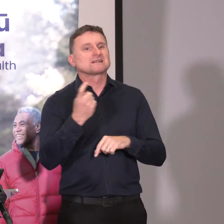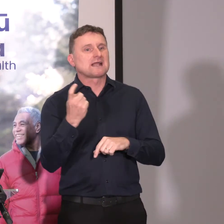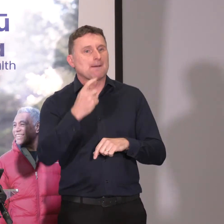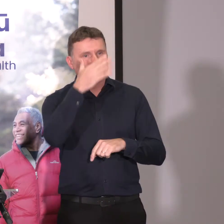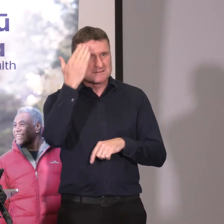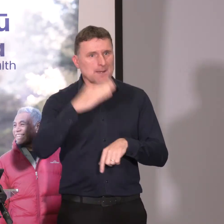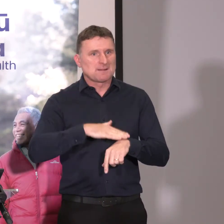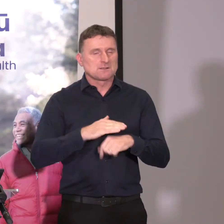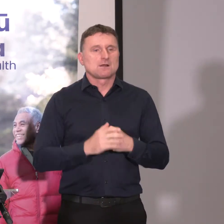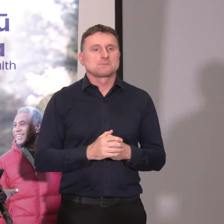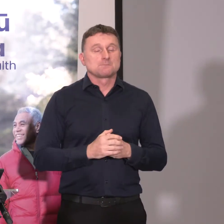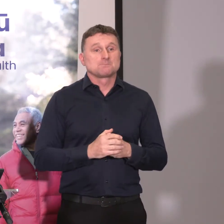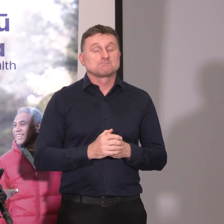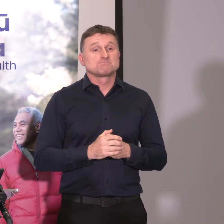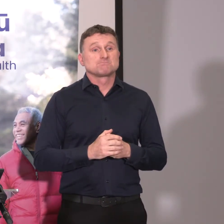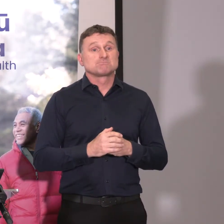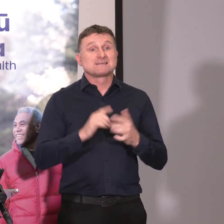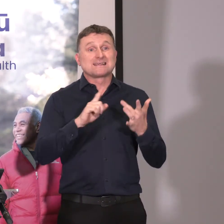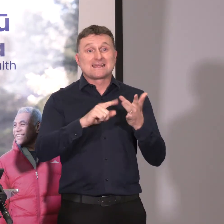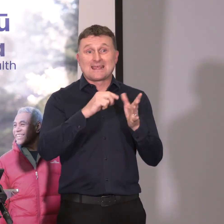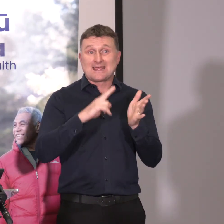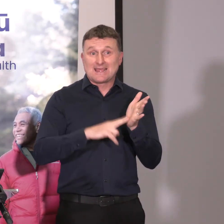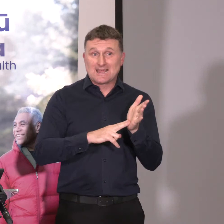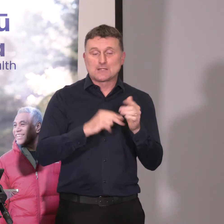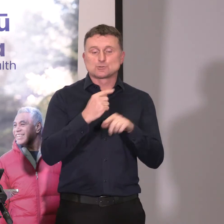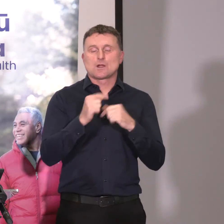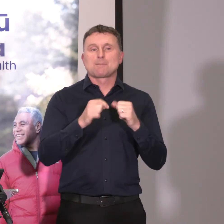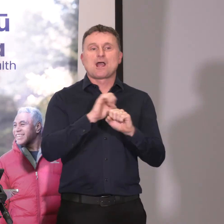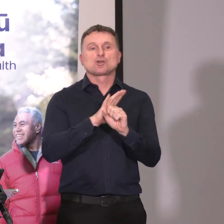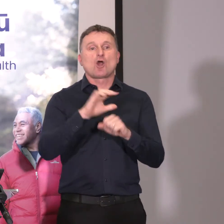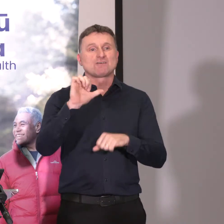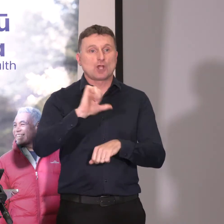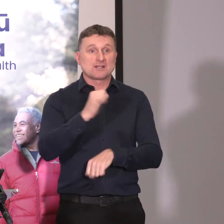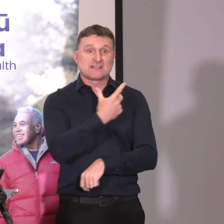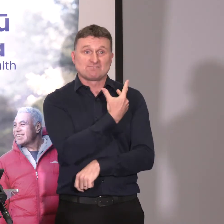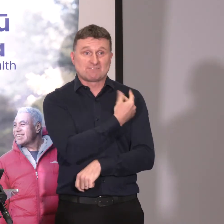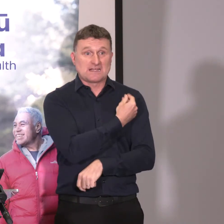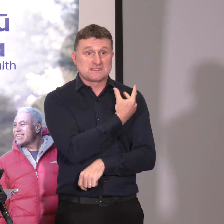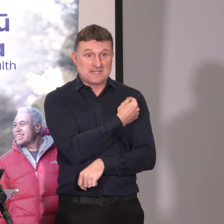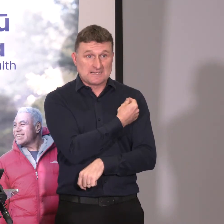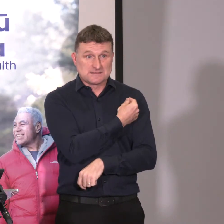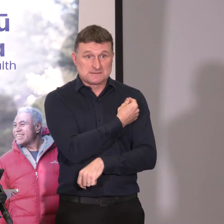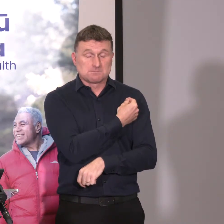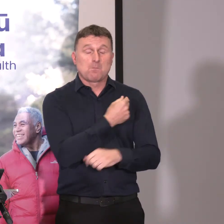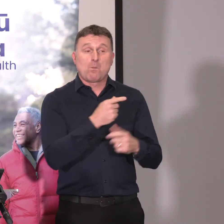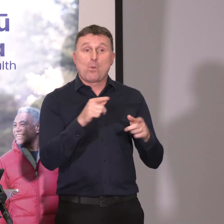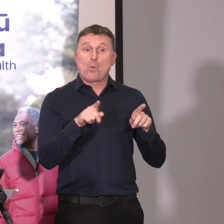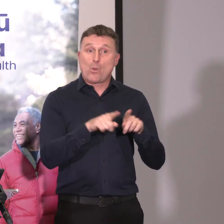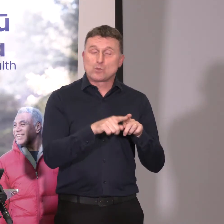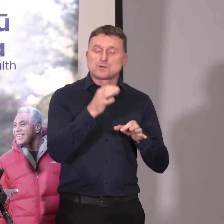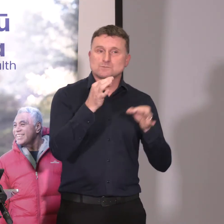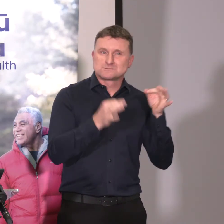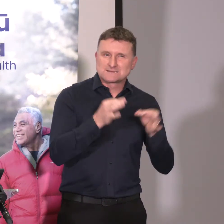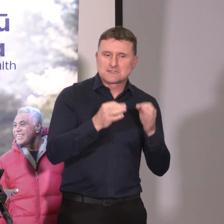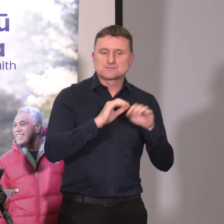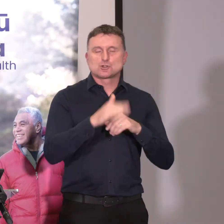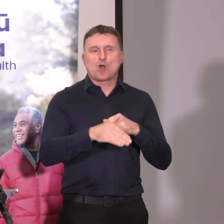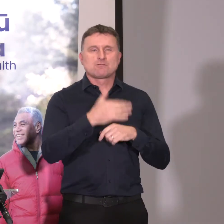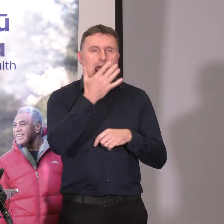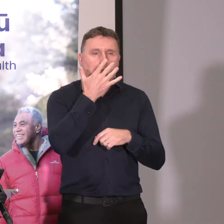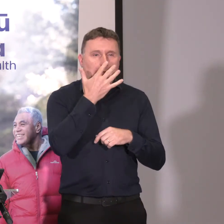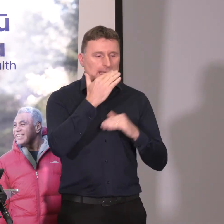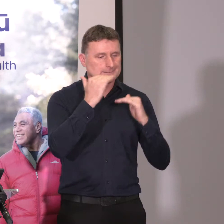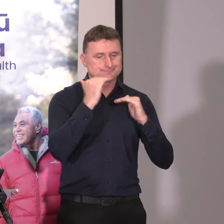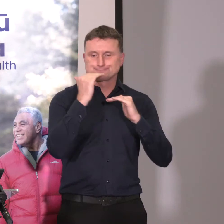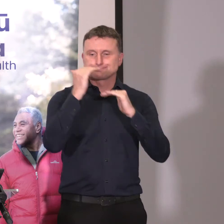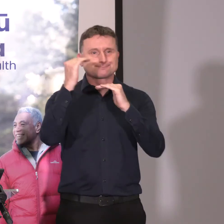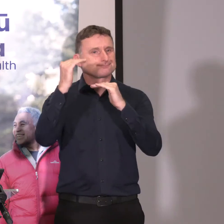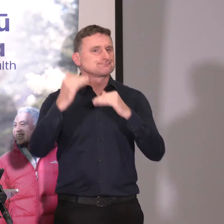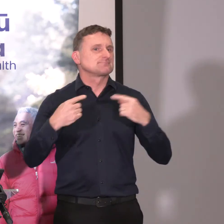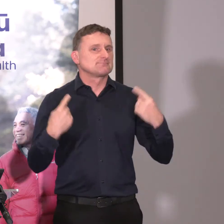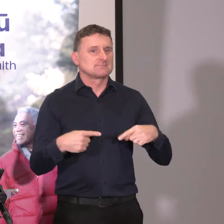months. Ian will then provide